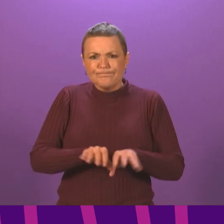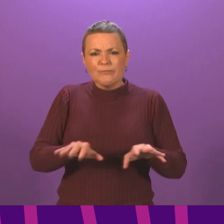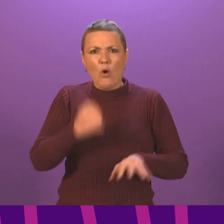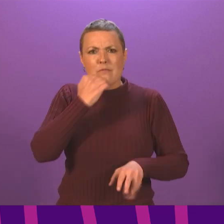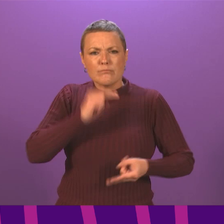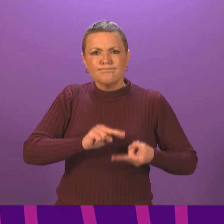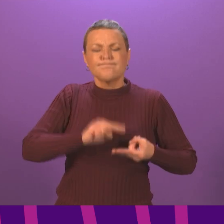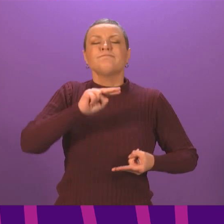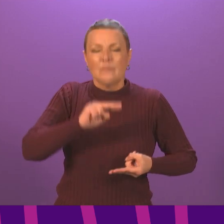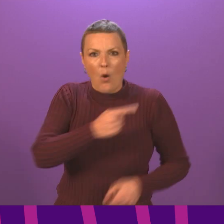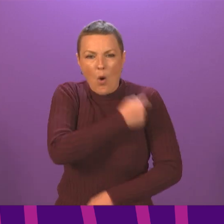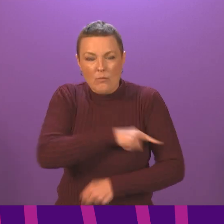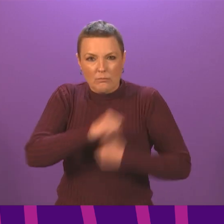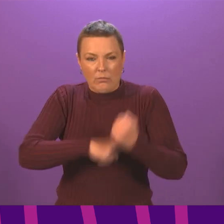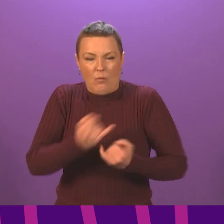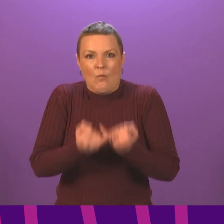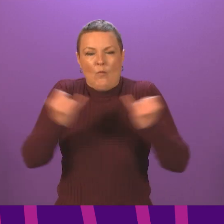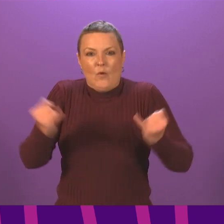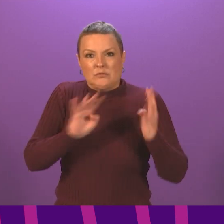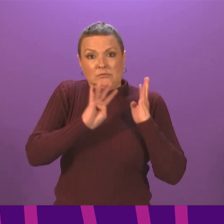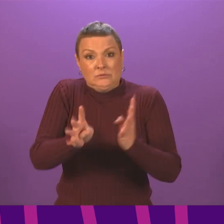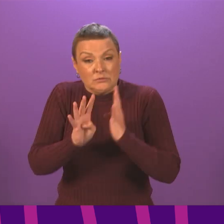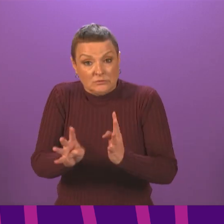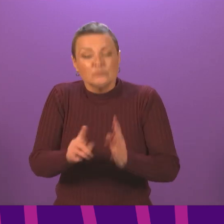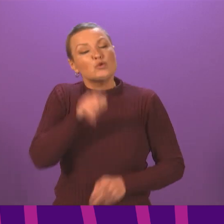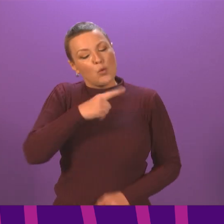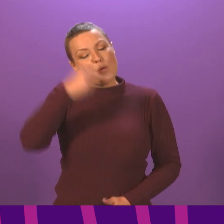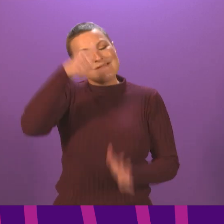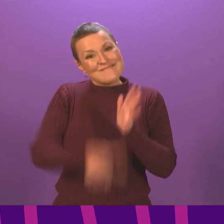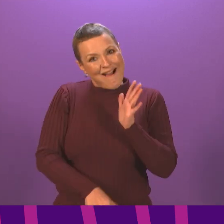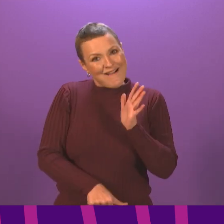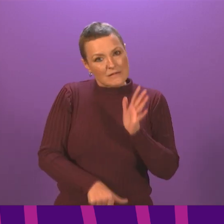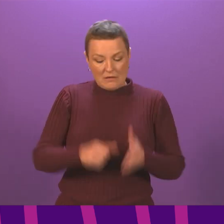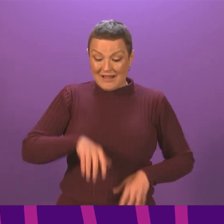in our hospitals. We will therefore phase in that extension from the start of December,